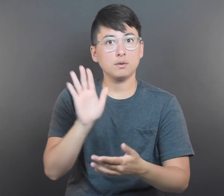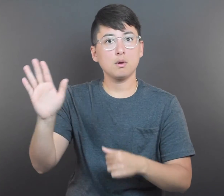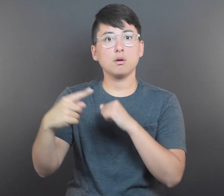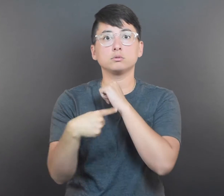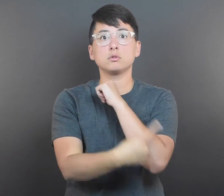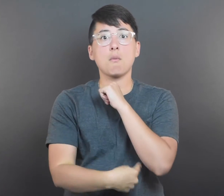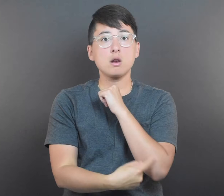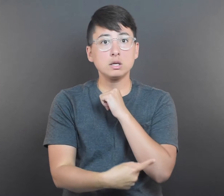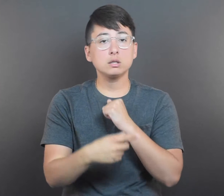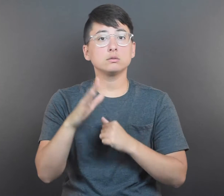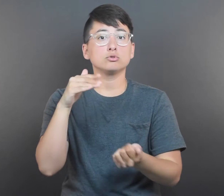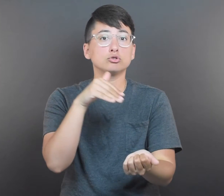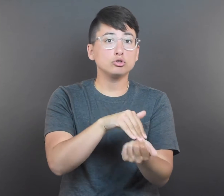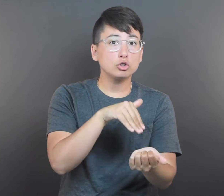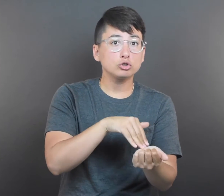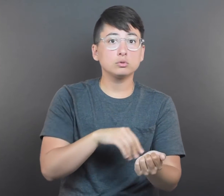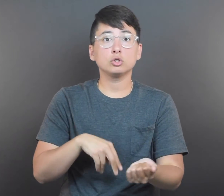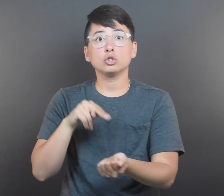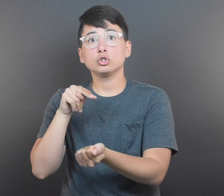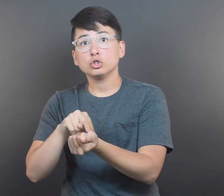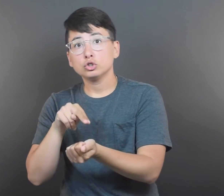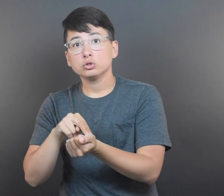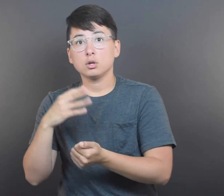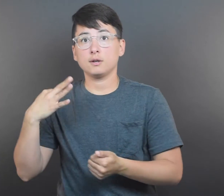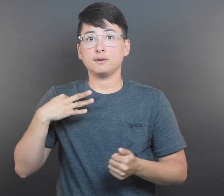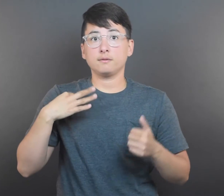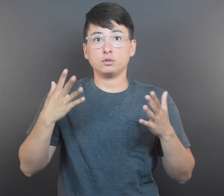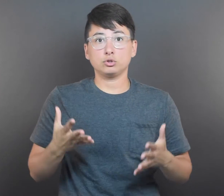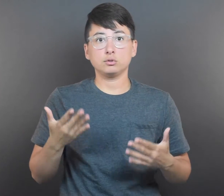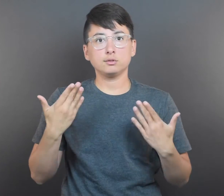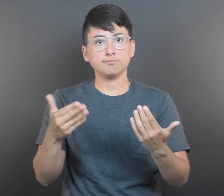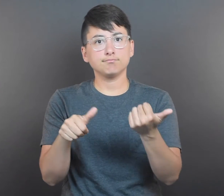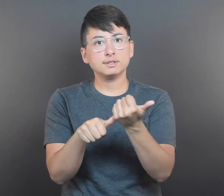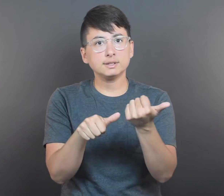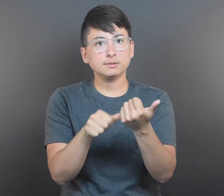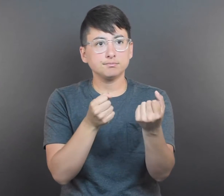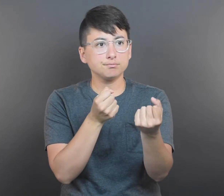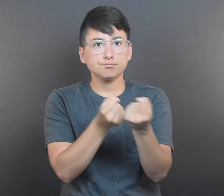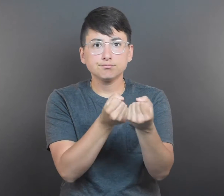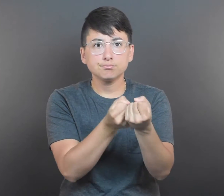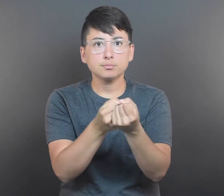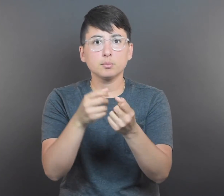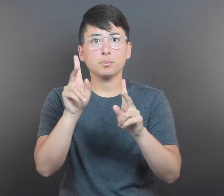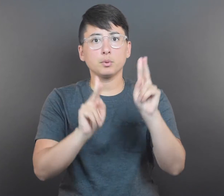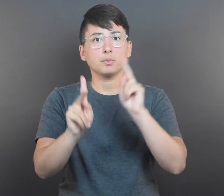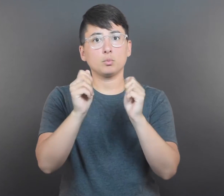Tents were pitched outside with a doctor present to greet people and answer questions.